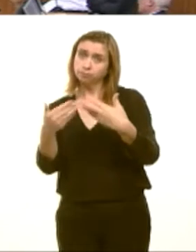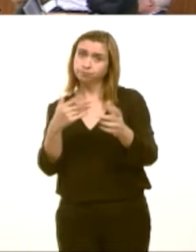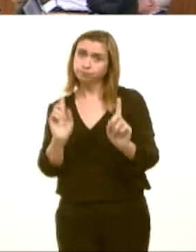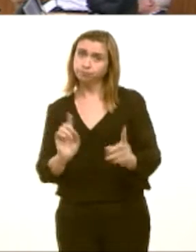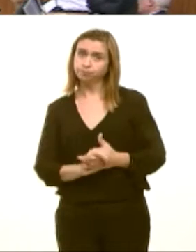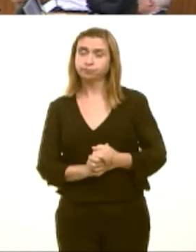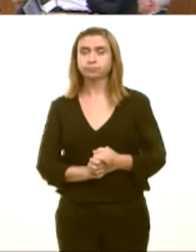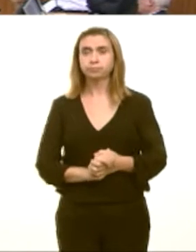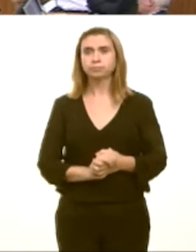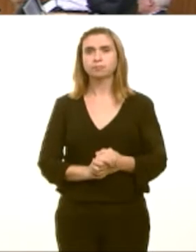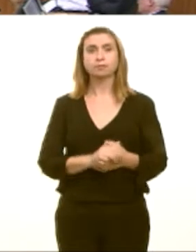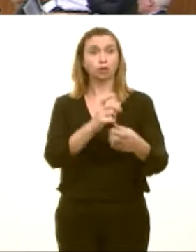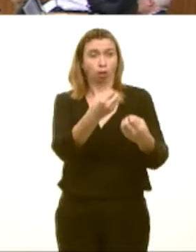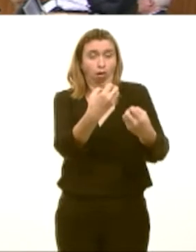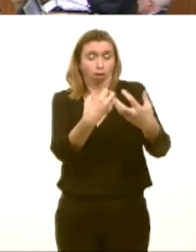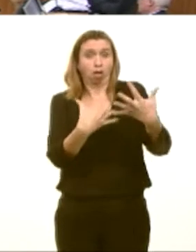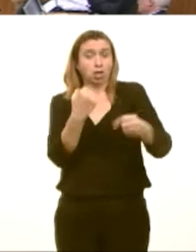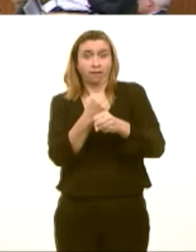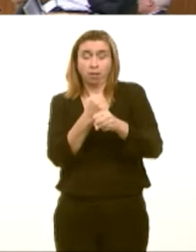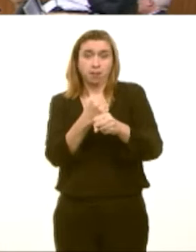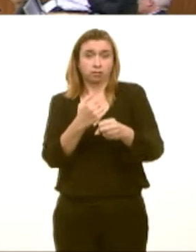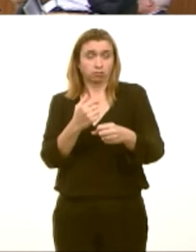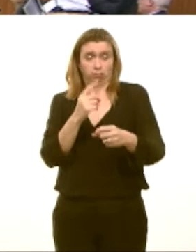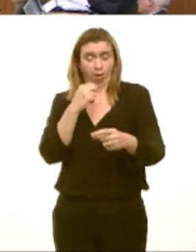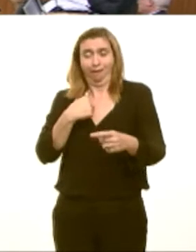Carwyn Jones: Well, there are some issues there that canít be addressed by Governmentósolicitorsí fees being one of them.